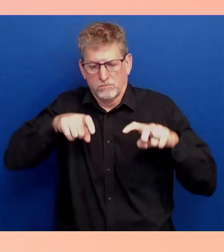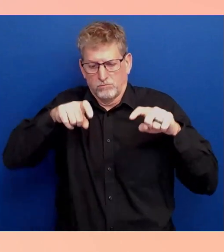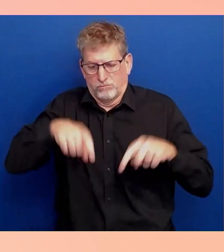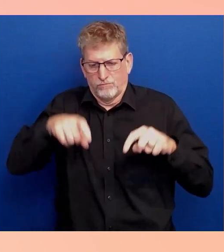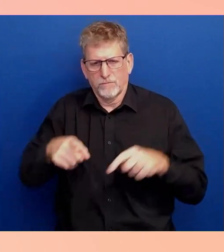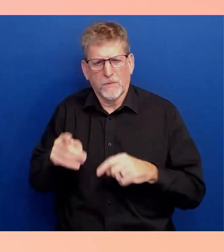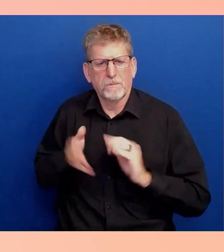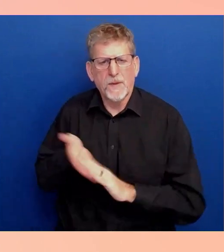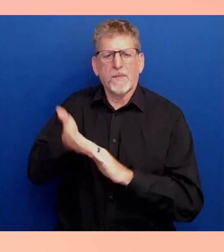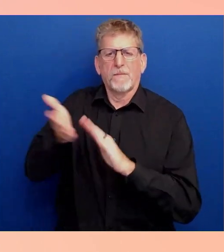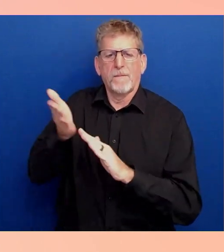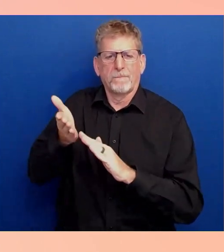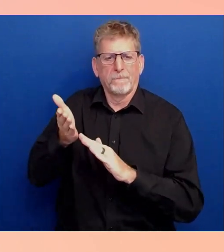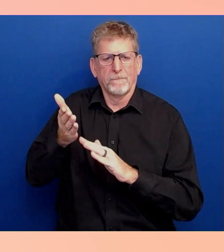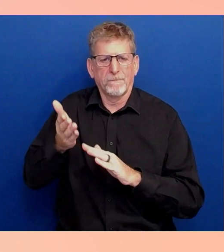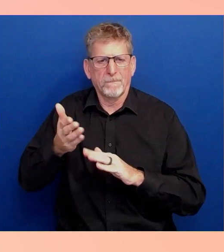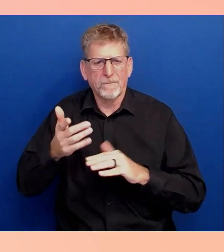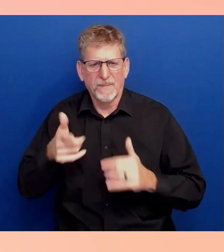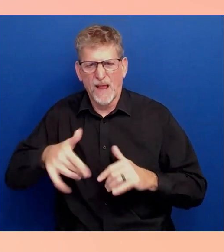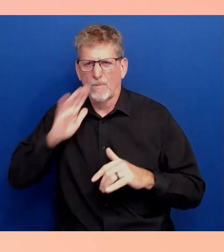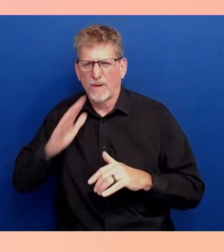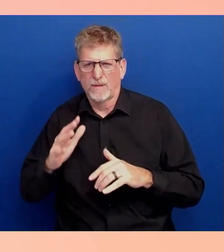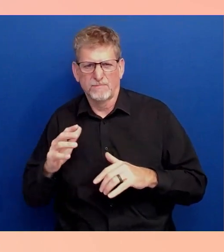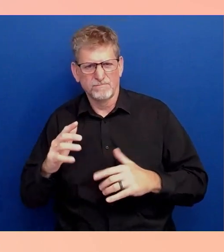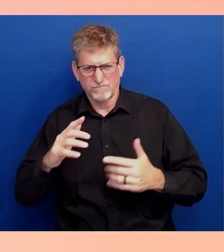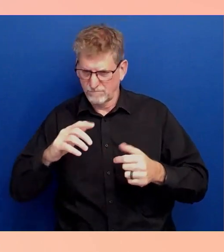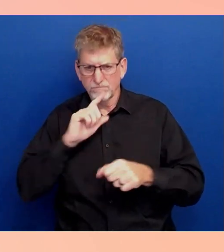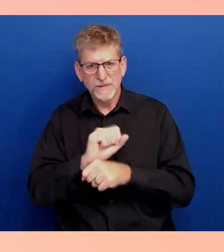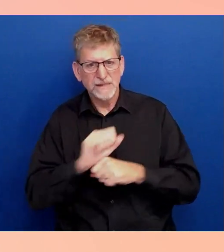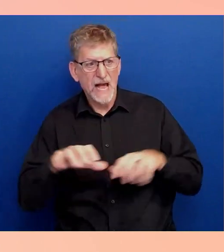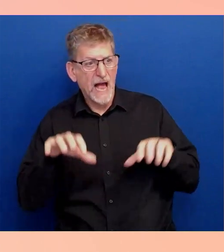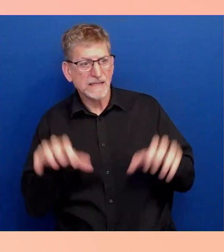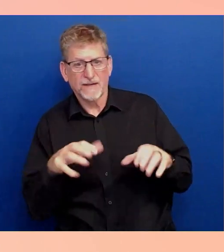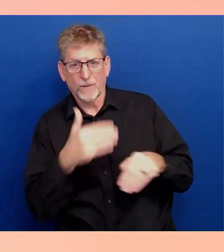the active window to Azure to extract the text,